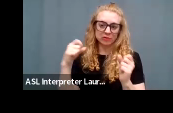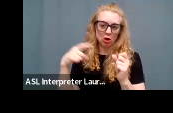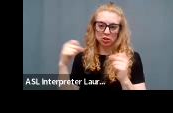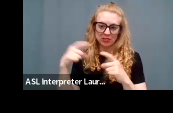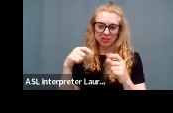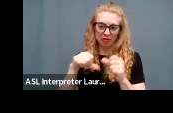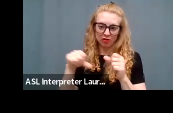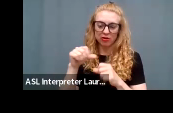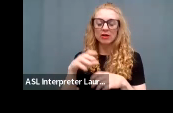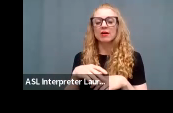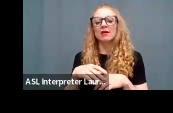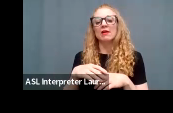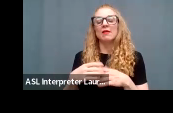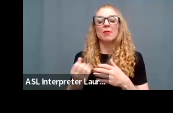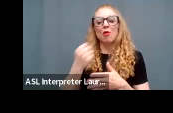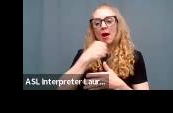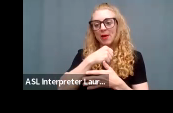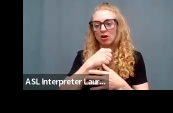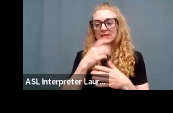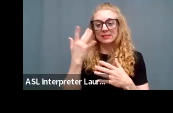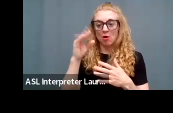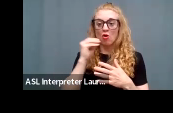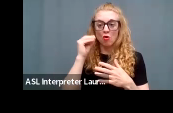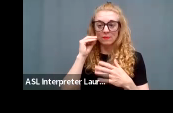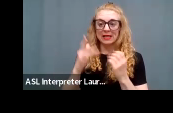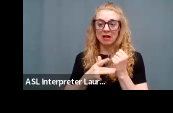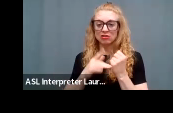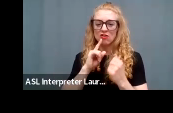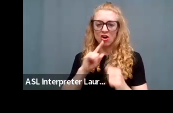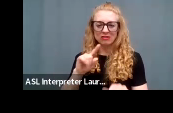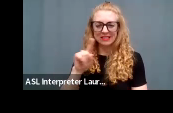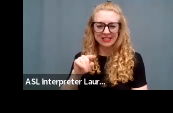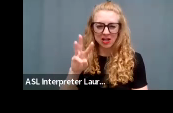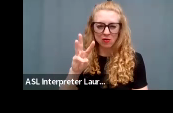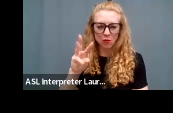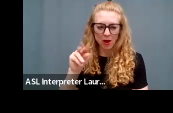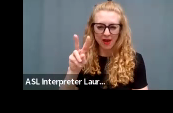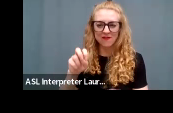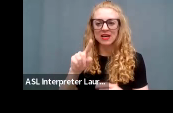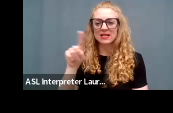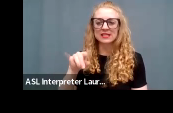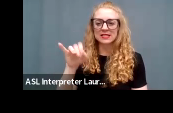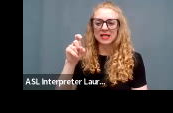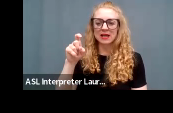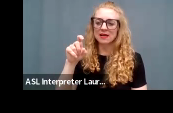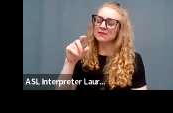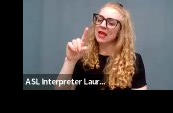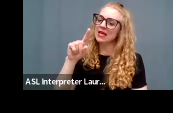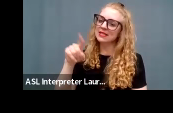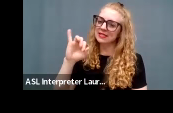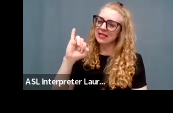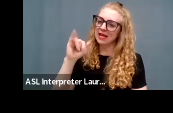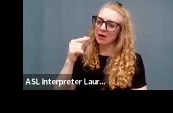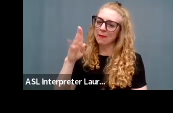um protocols and use in smart home technology today are Z-Wave zigbee and uh tcpit over Wi-Fi